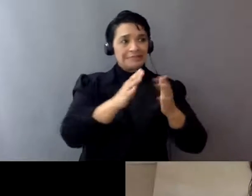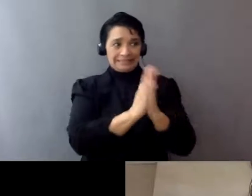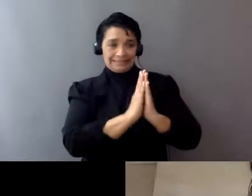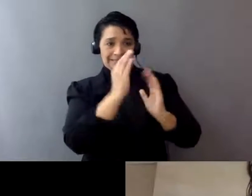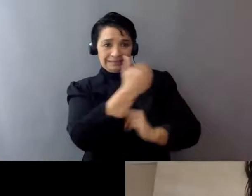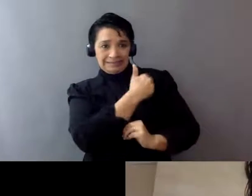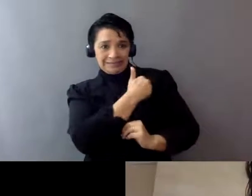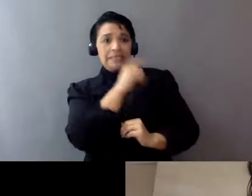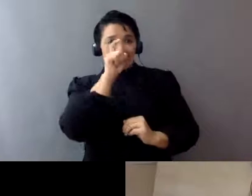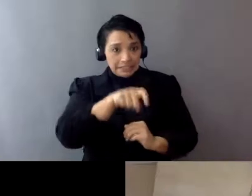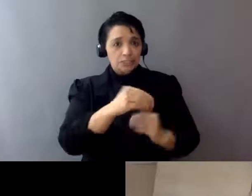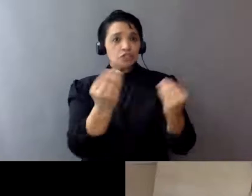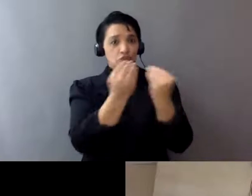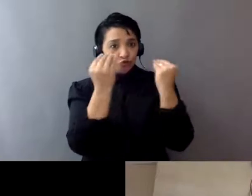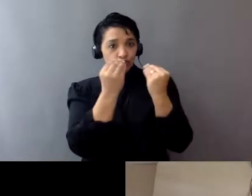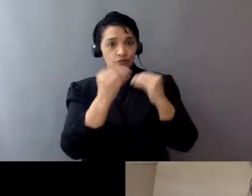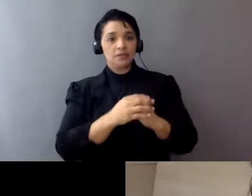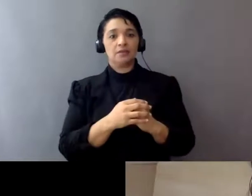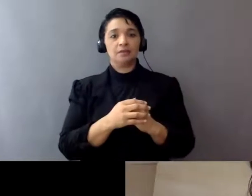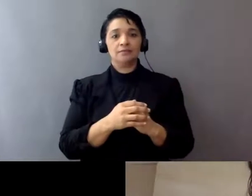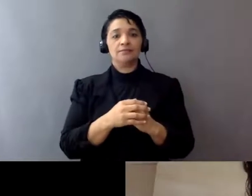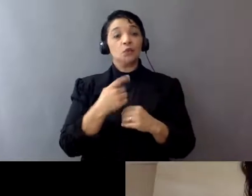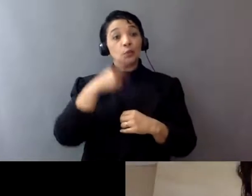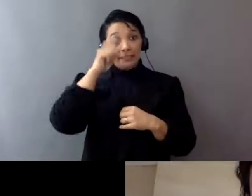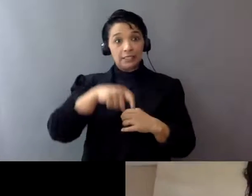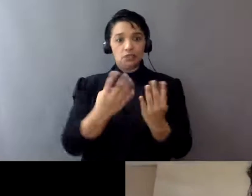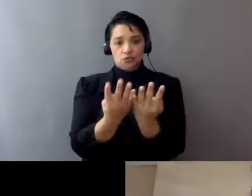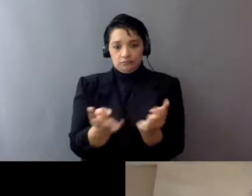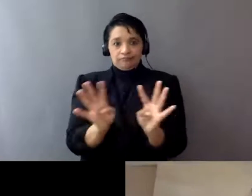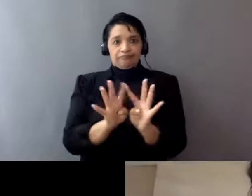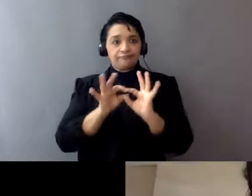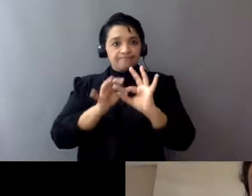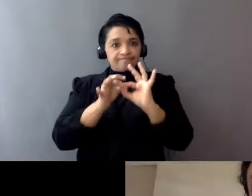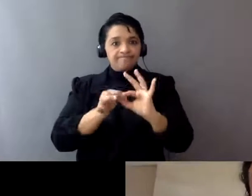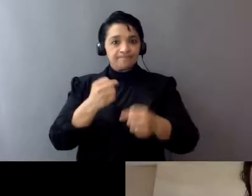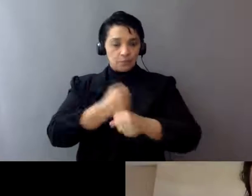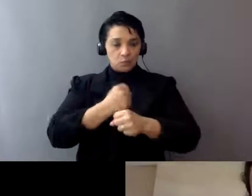My request is to team up and have an in person training. I'd like to work with you.